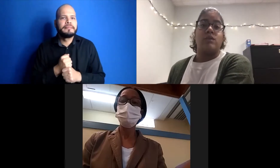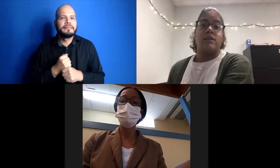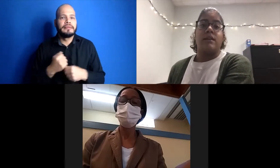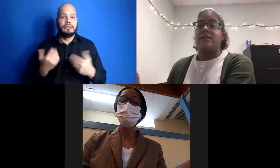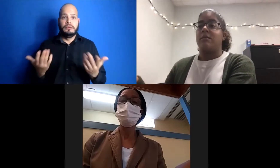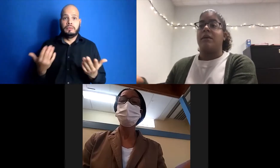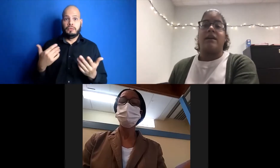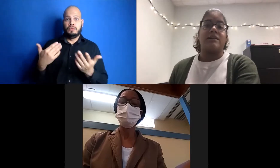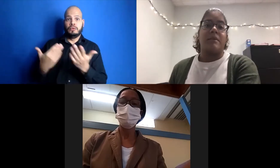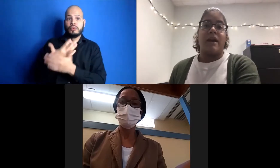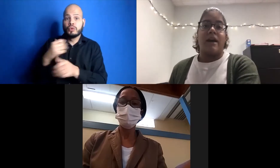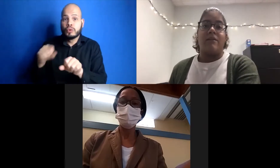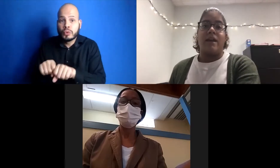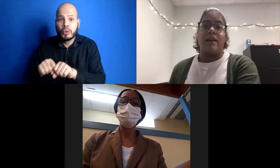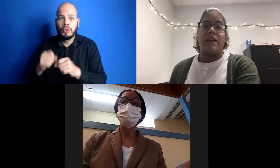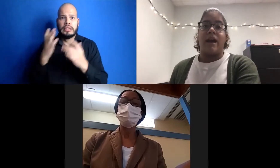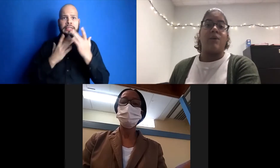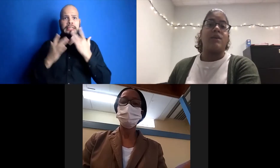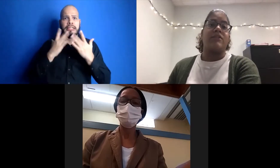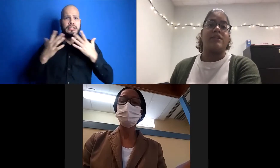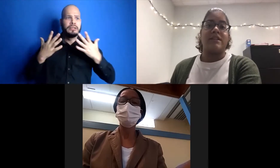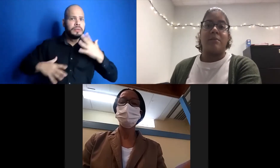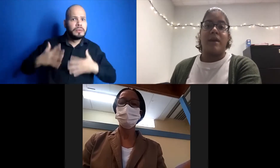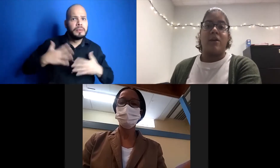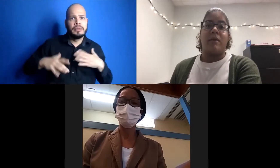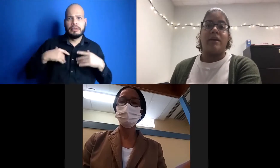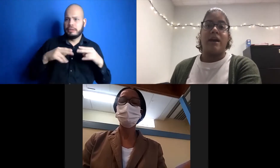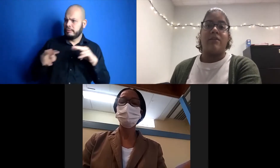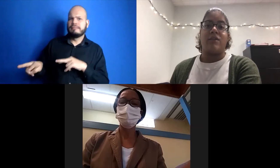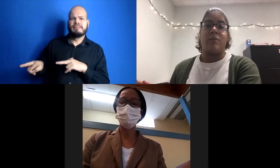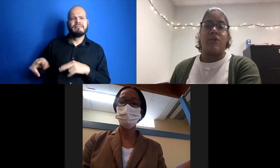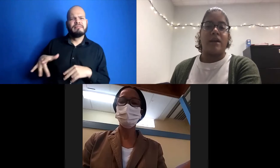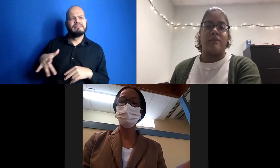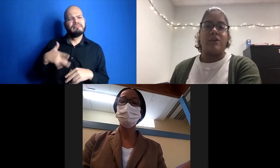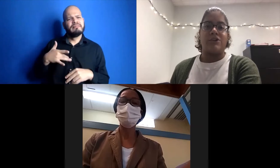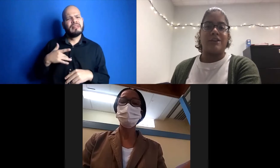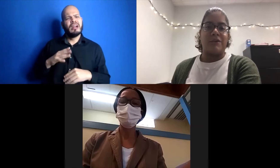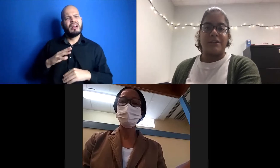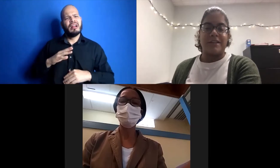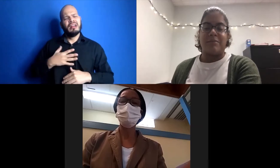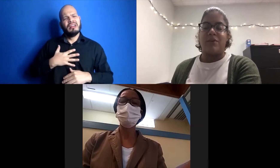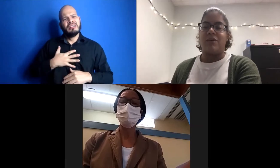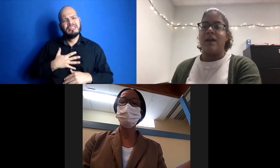that somebody else might have and I would get the same pair but not the brand version for example